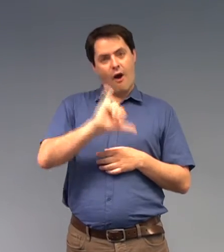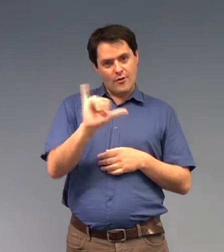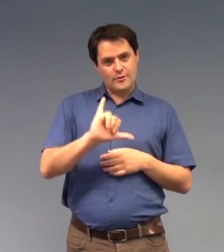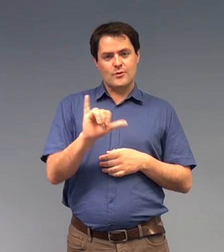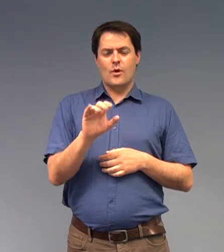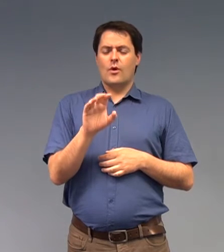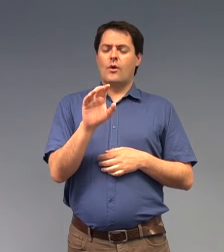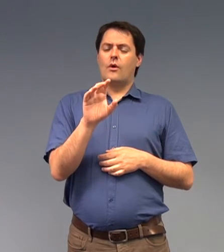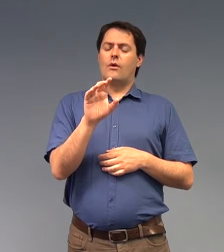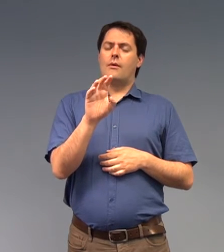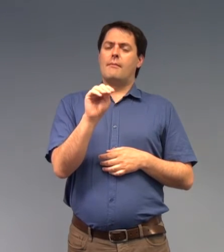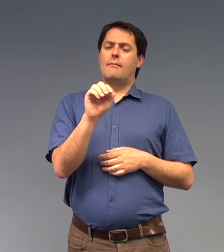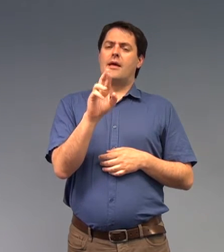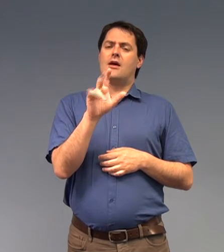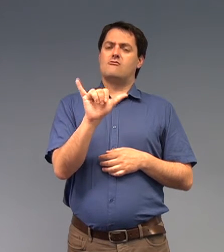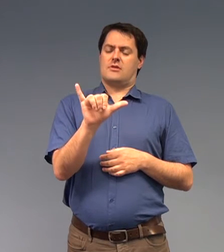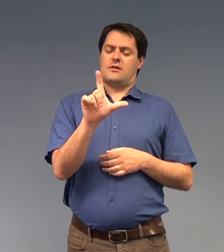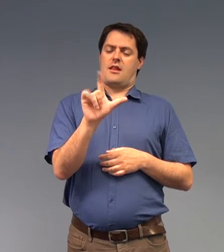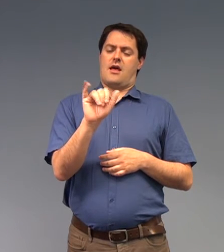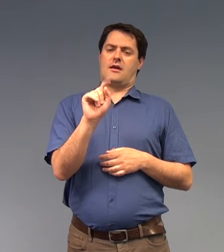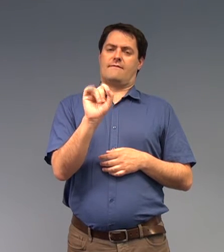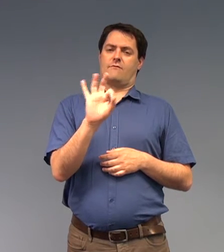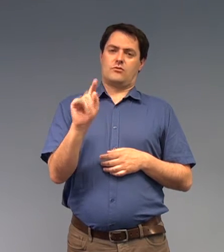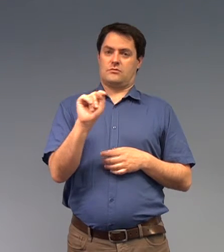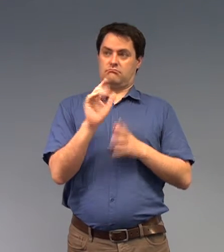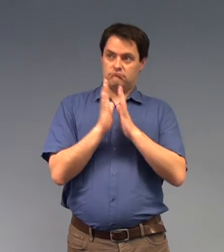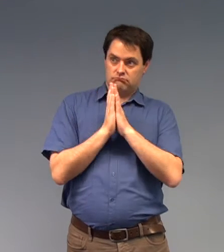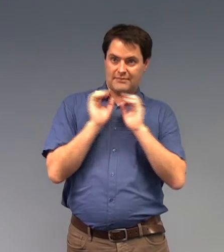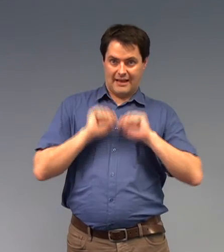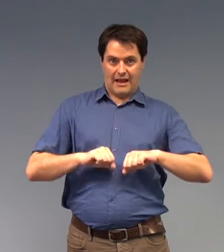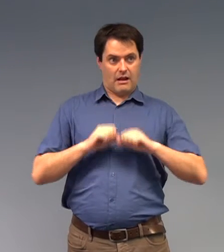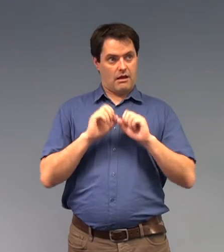And it's been a really honor to work here.